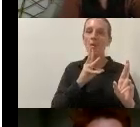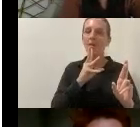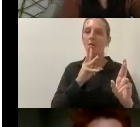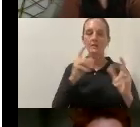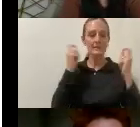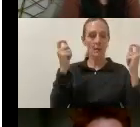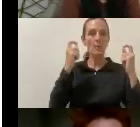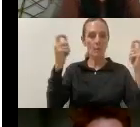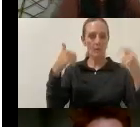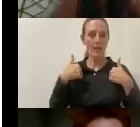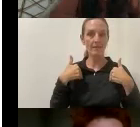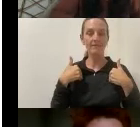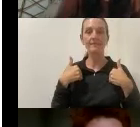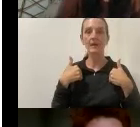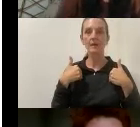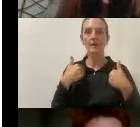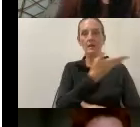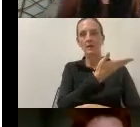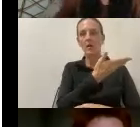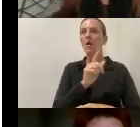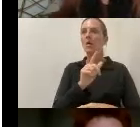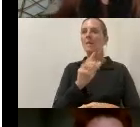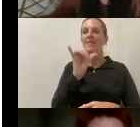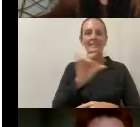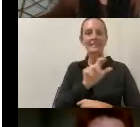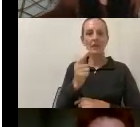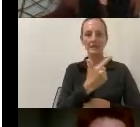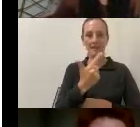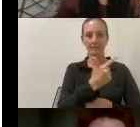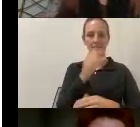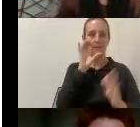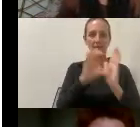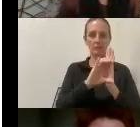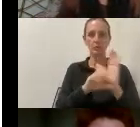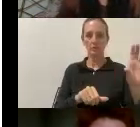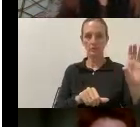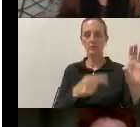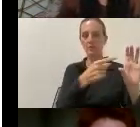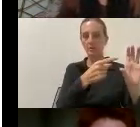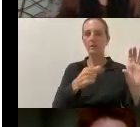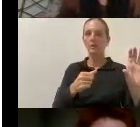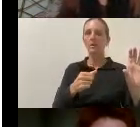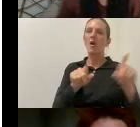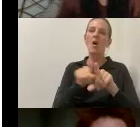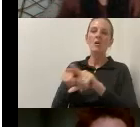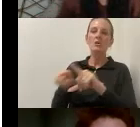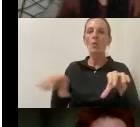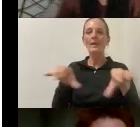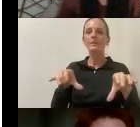As you can see on the left image that we also do a bunch of surveys on how to better take